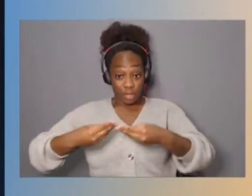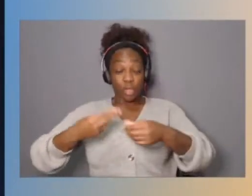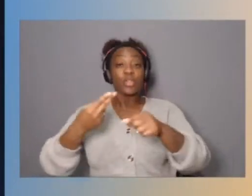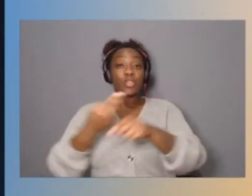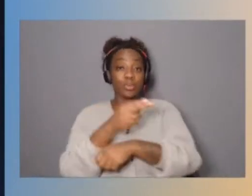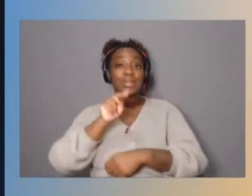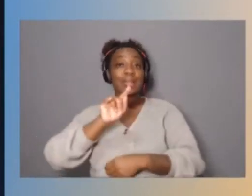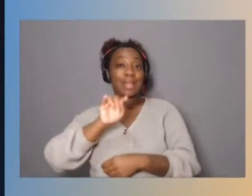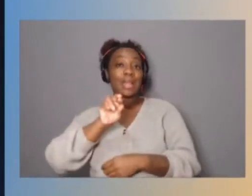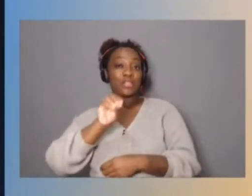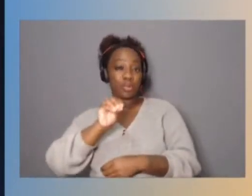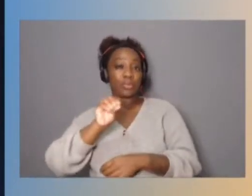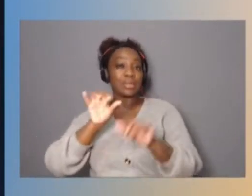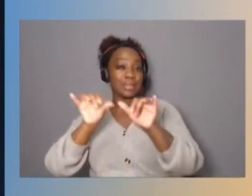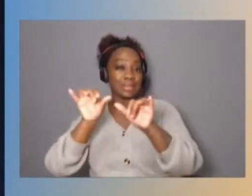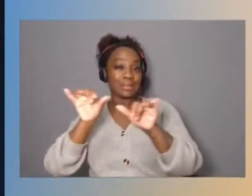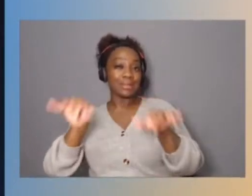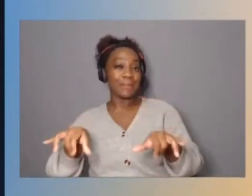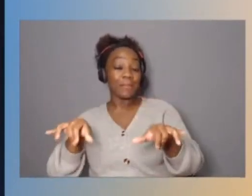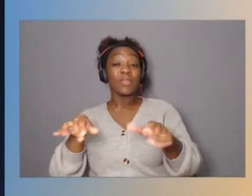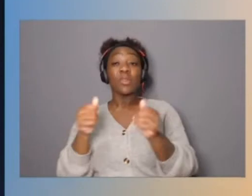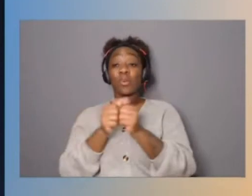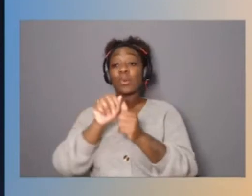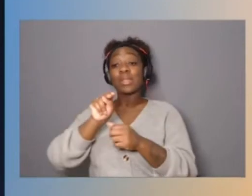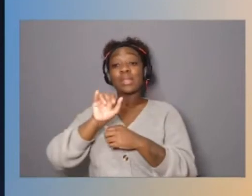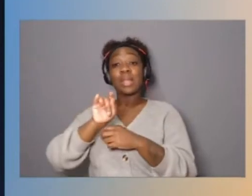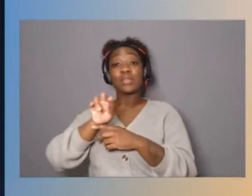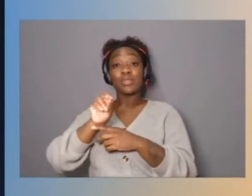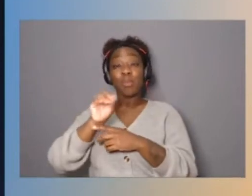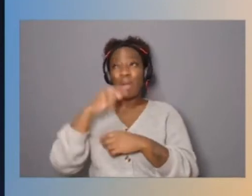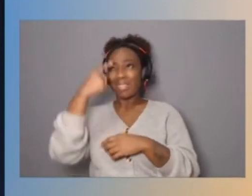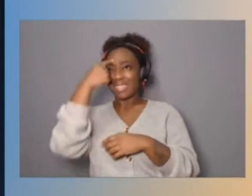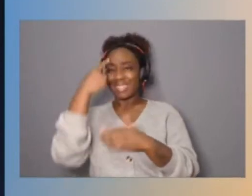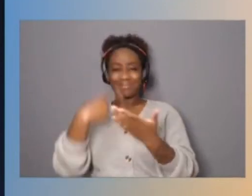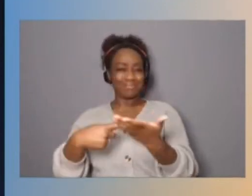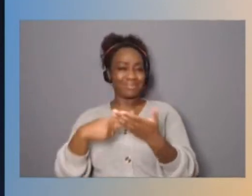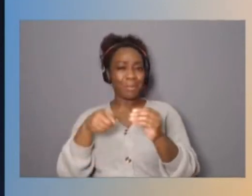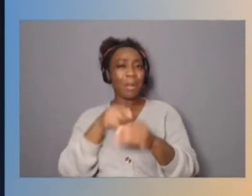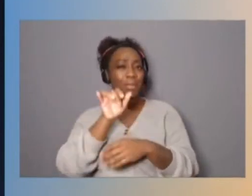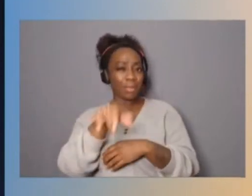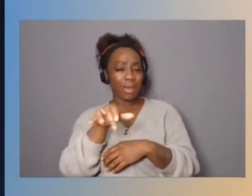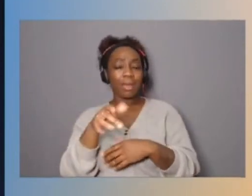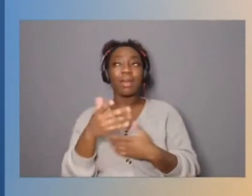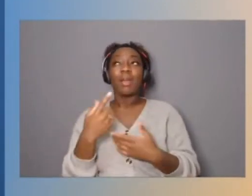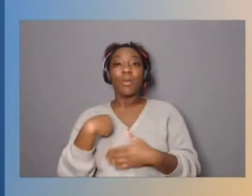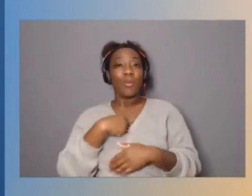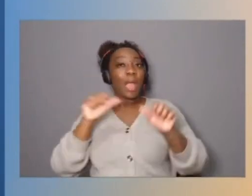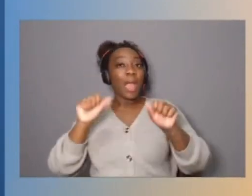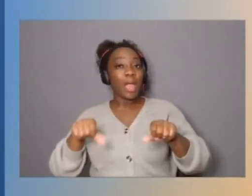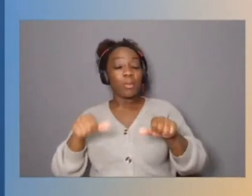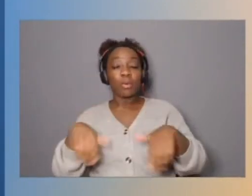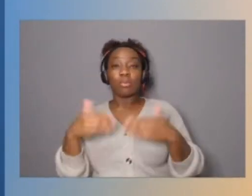So basically with Nitro, I think Dave talked about this. We were able to significantly accelerate our pace of innovation.